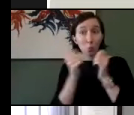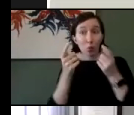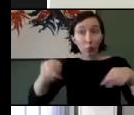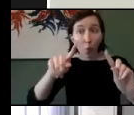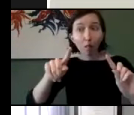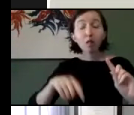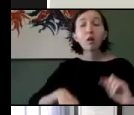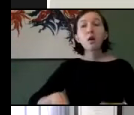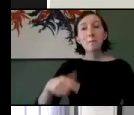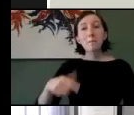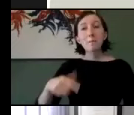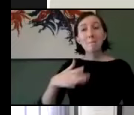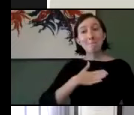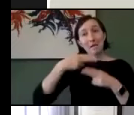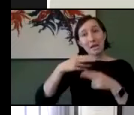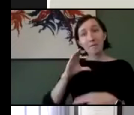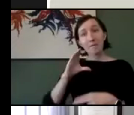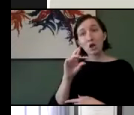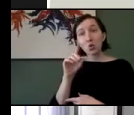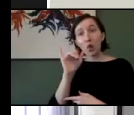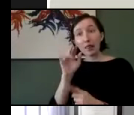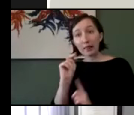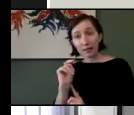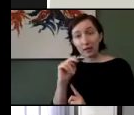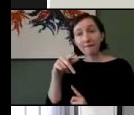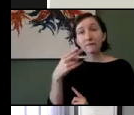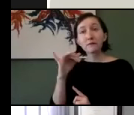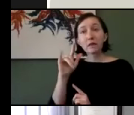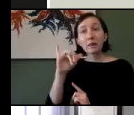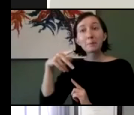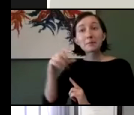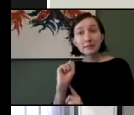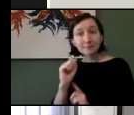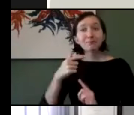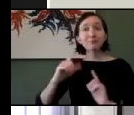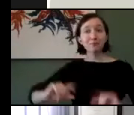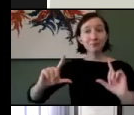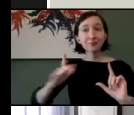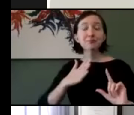I'm Carolyn Philips. We'll move to the next slide. I am honored to serve